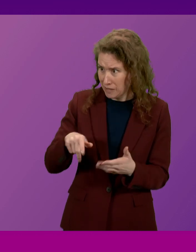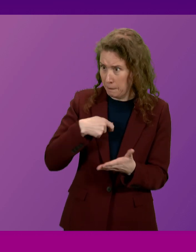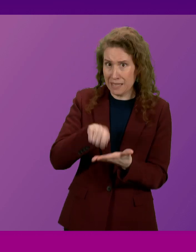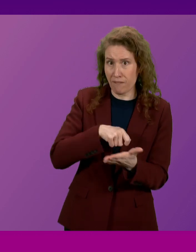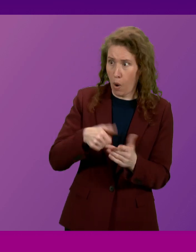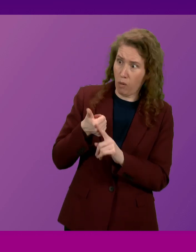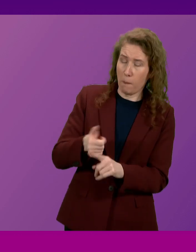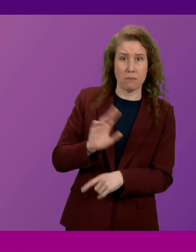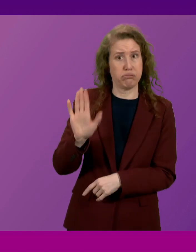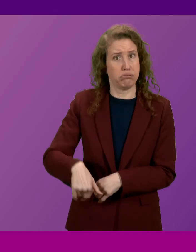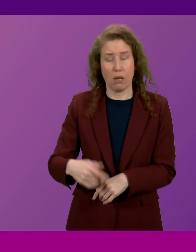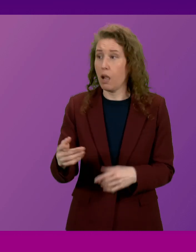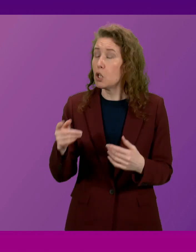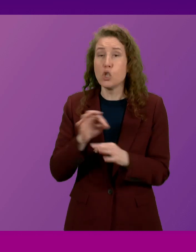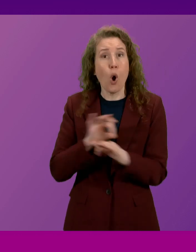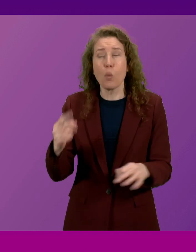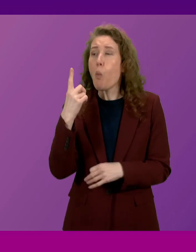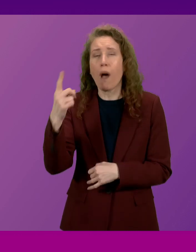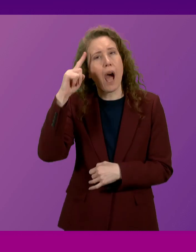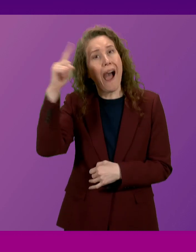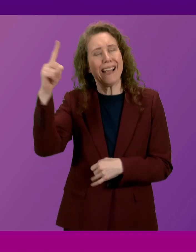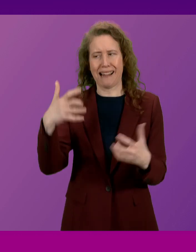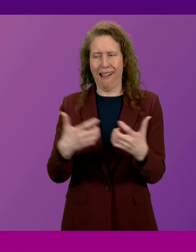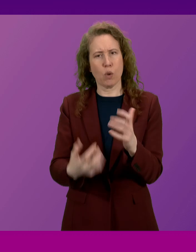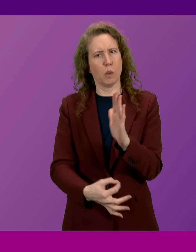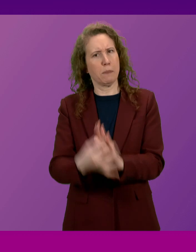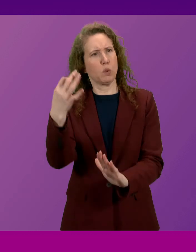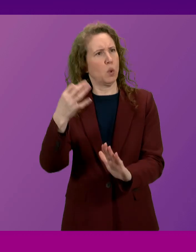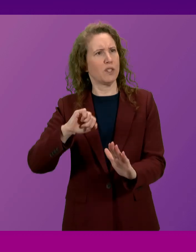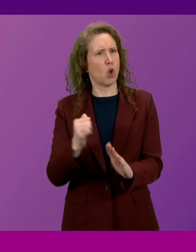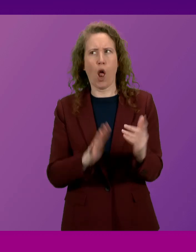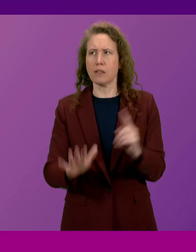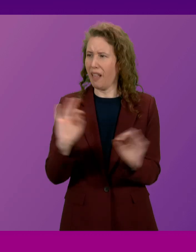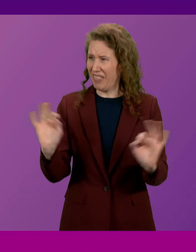emulate, but he could not make a single suggestion about how to improve Scotland for the better.